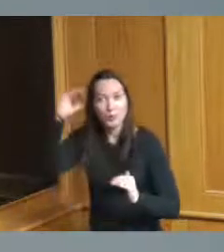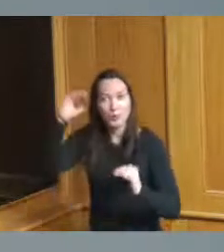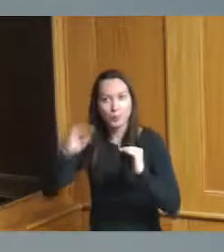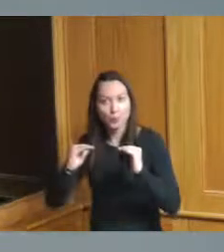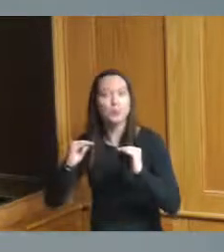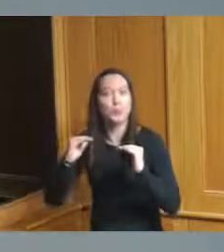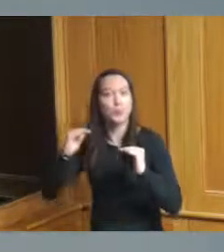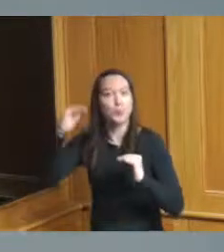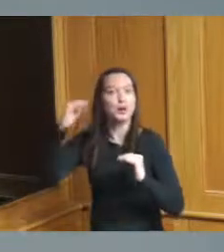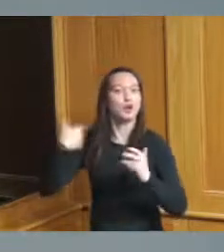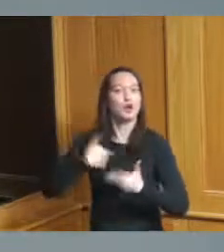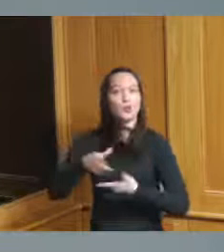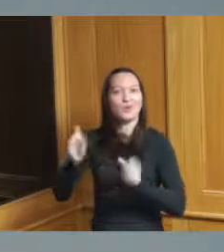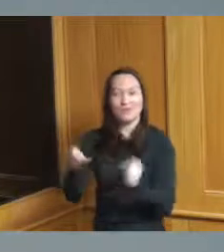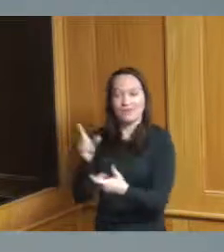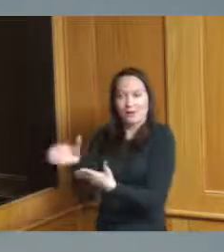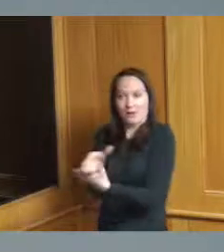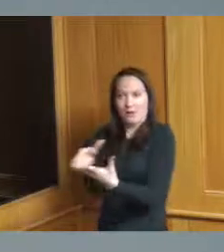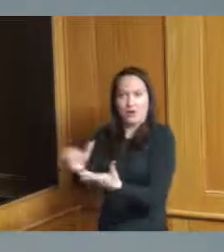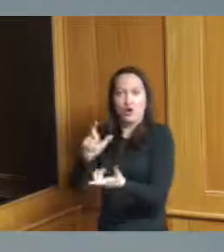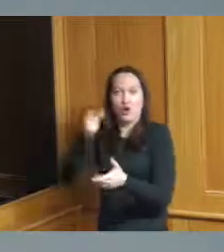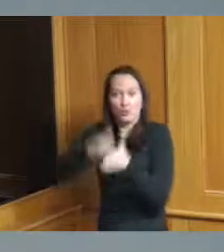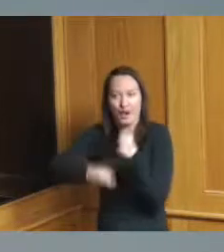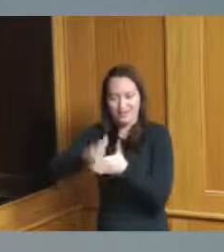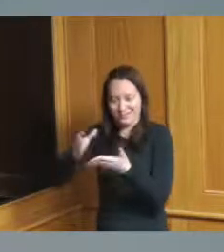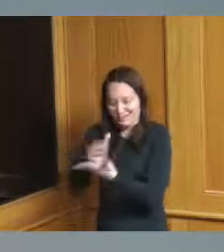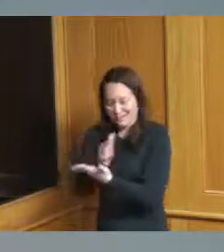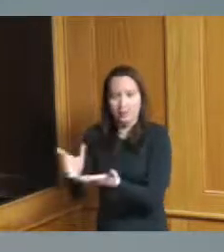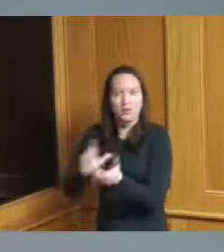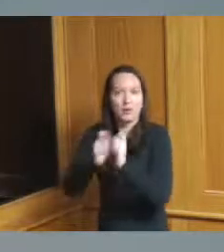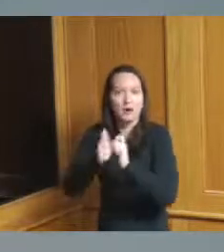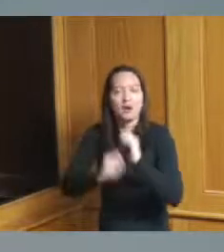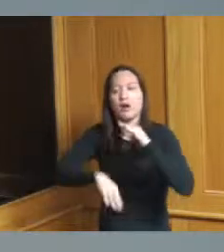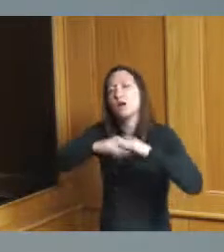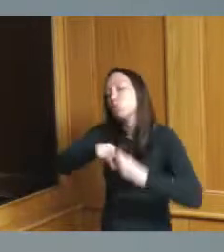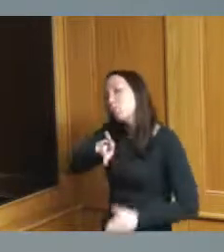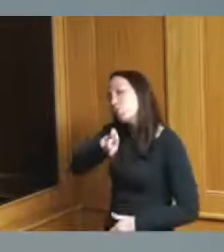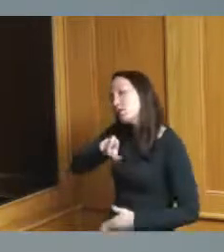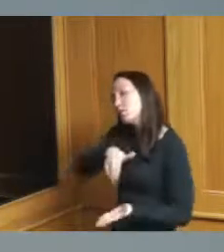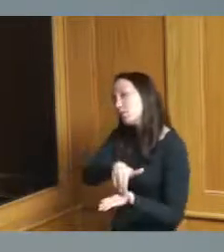so we can stay with competitive price quotes up to a hundred thousand dollars again for matters